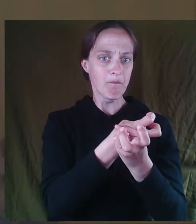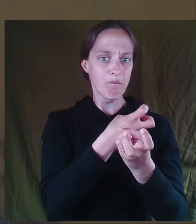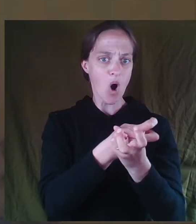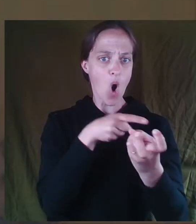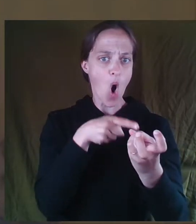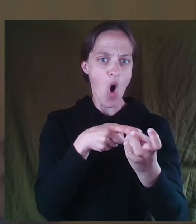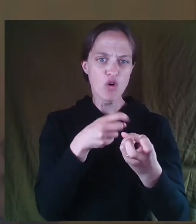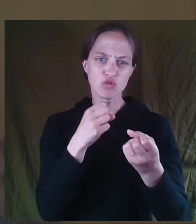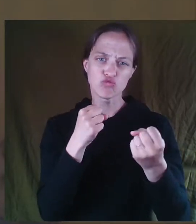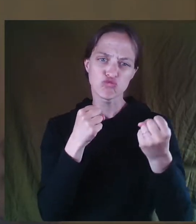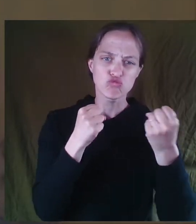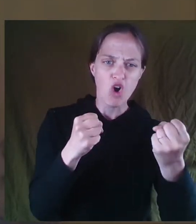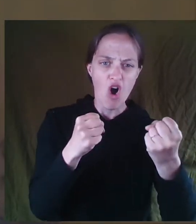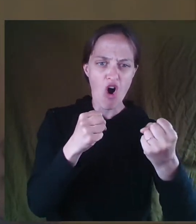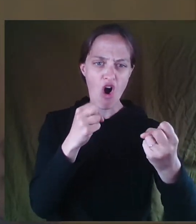Bones help you hold your body upright.